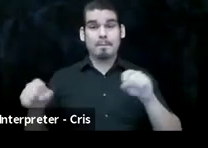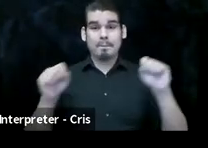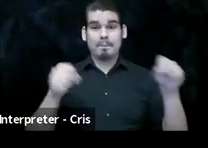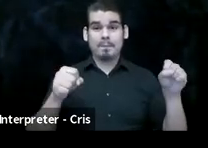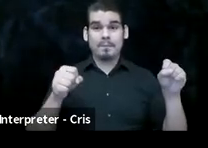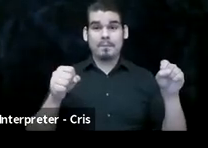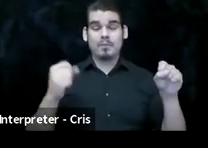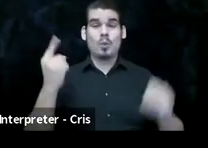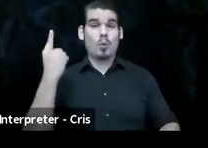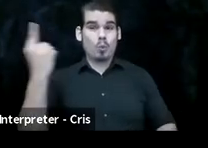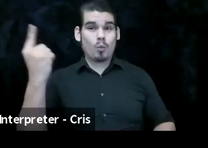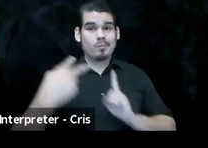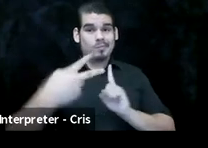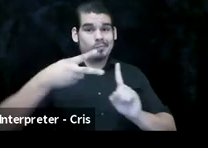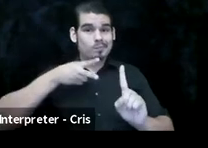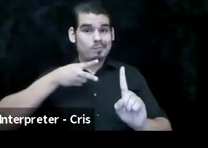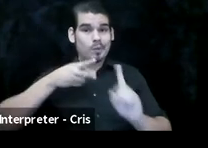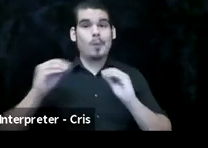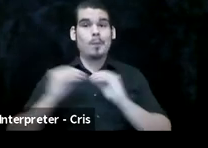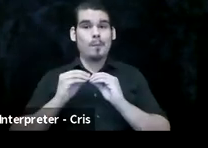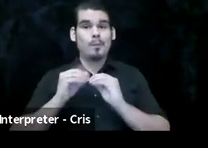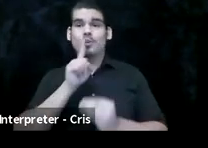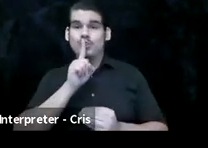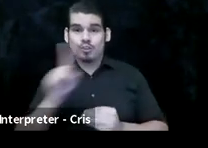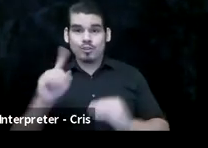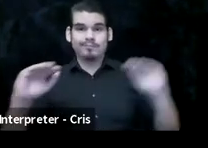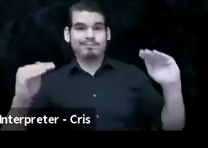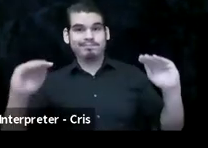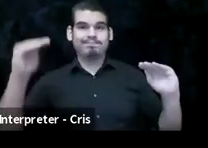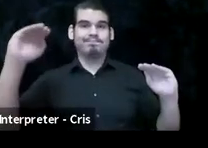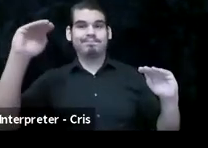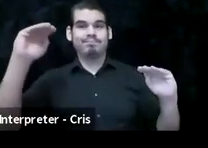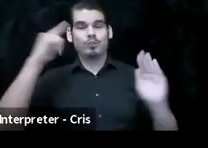CCSF, Delegate Chung: Like it sometimes happens on like in the news where they they you know yeah.